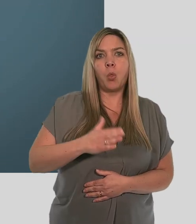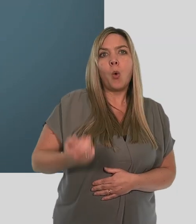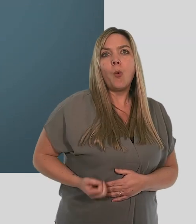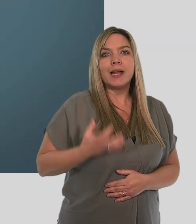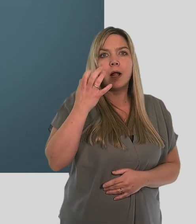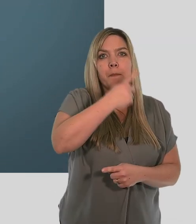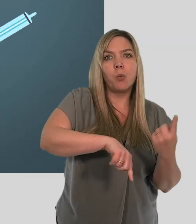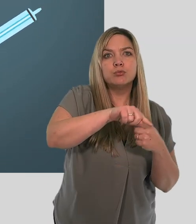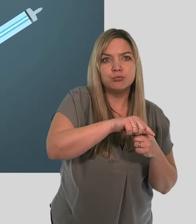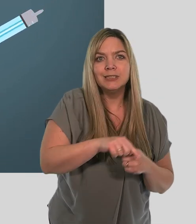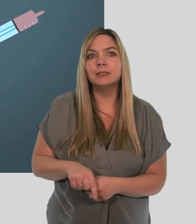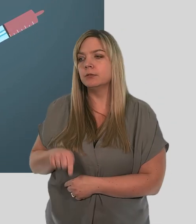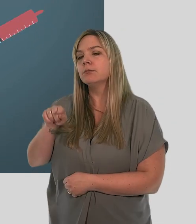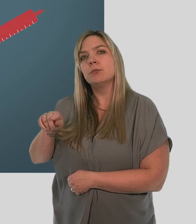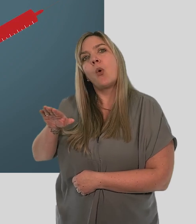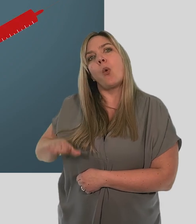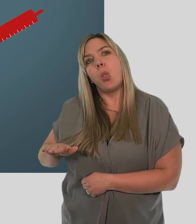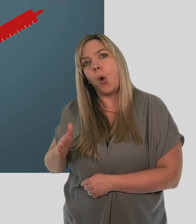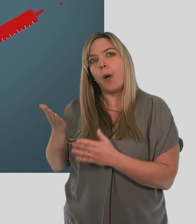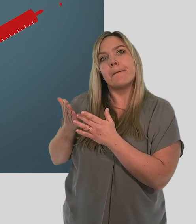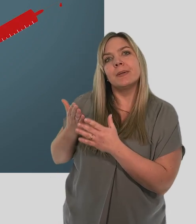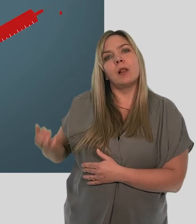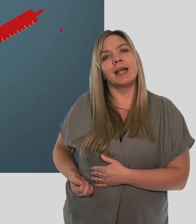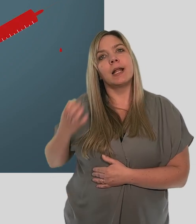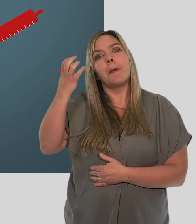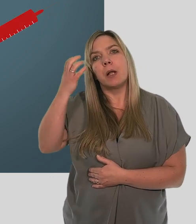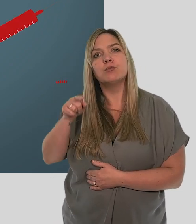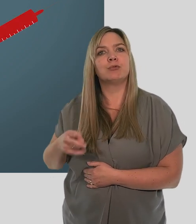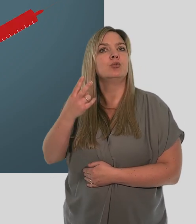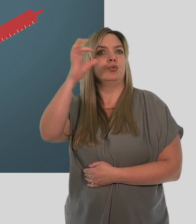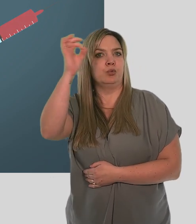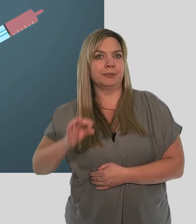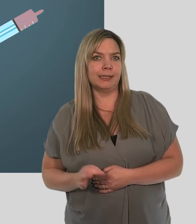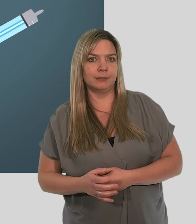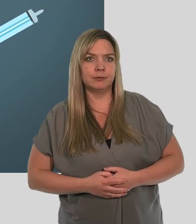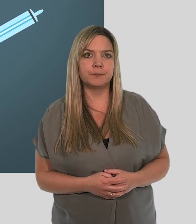and generate revenue that can be used to invest in health services.